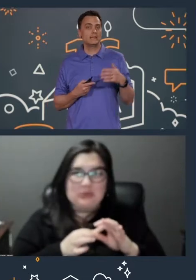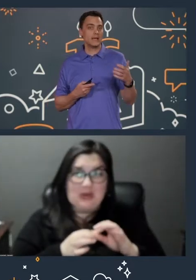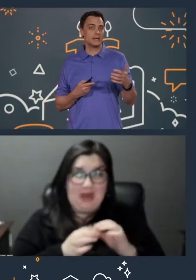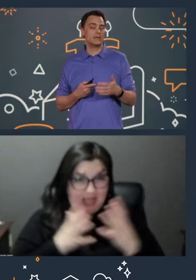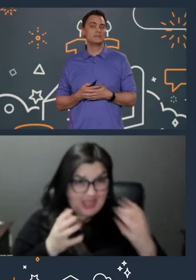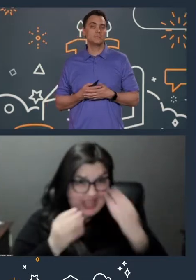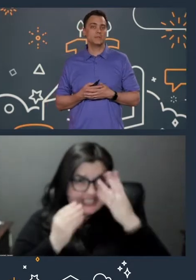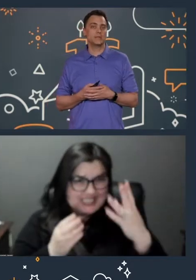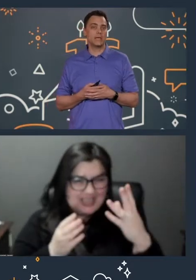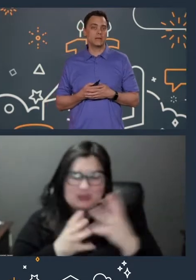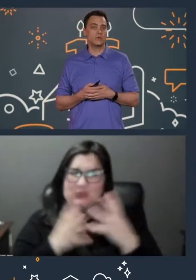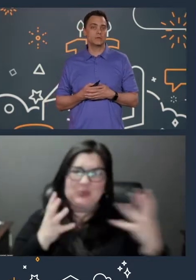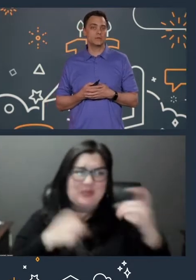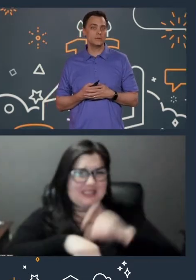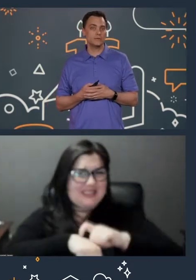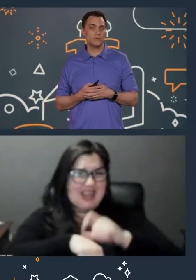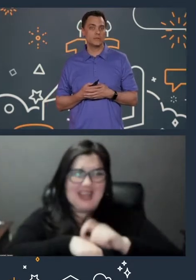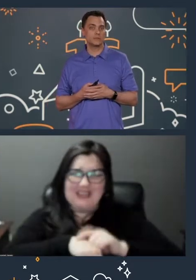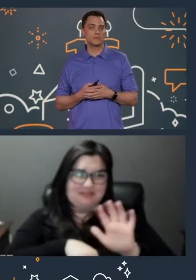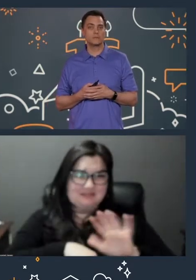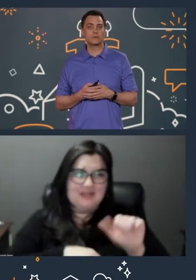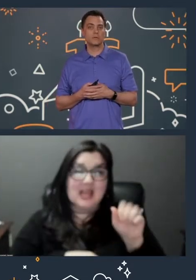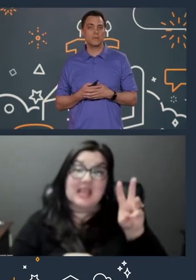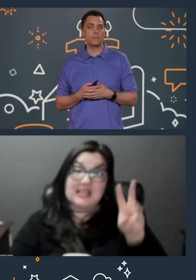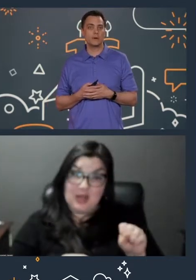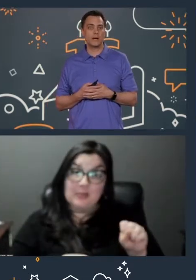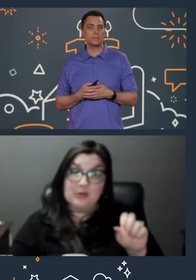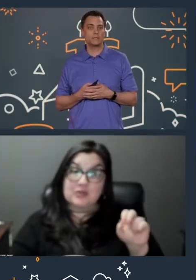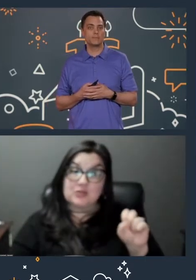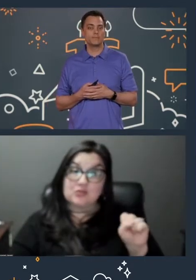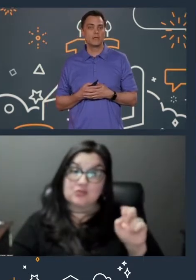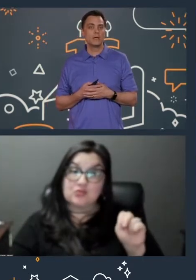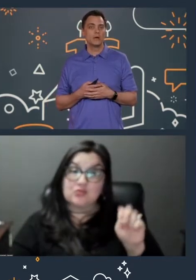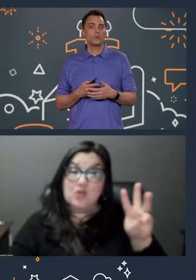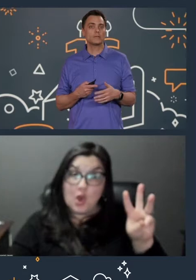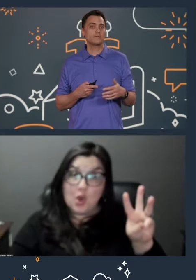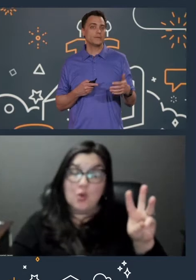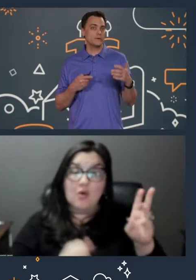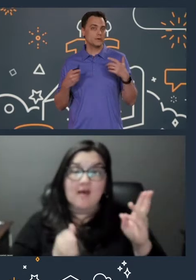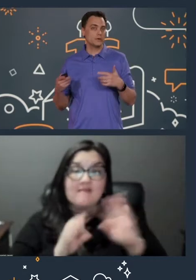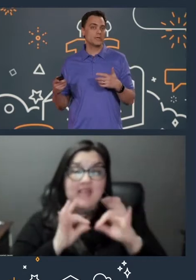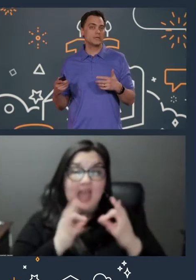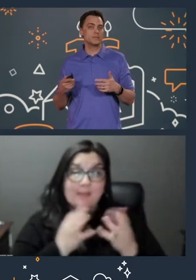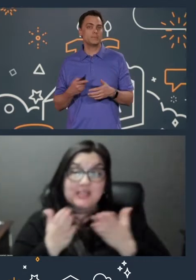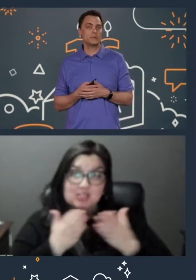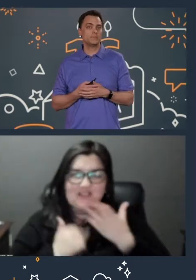In that case, something like AWS Snow Family services are gonna be a better option. Whereas if you're looking at something